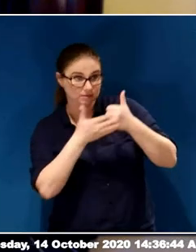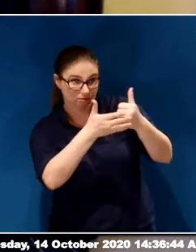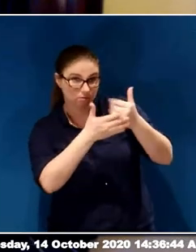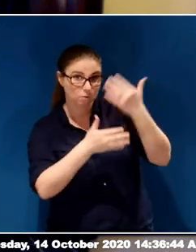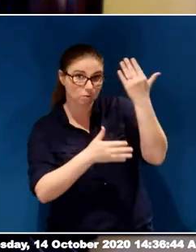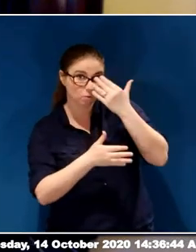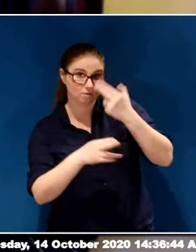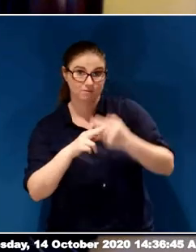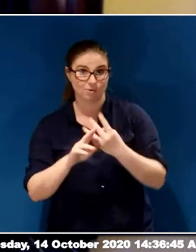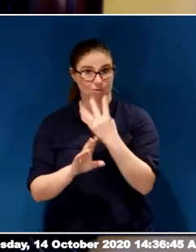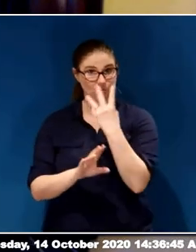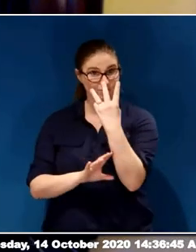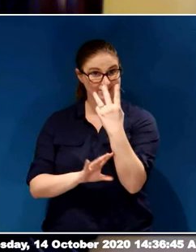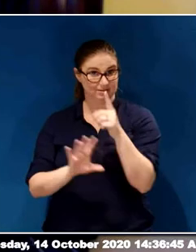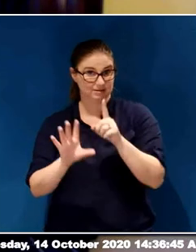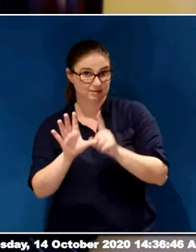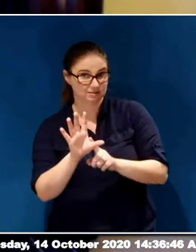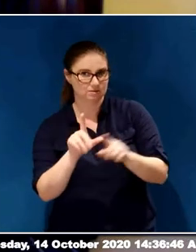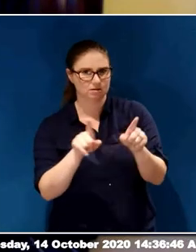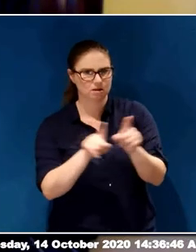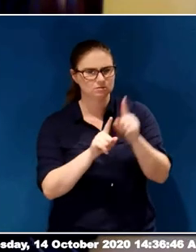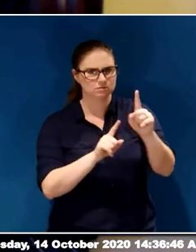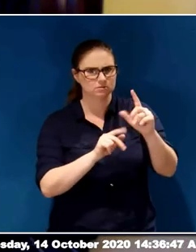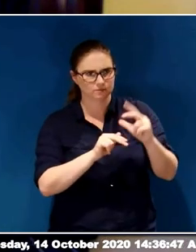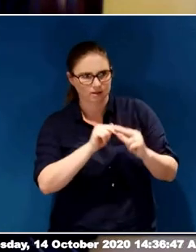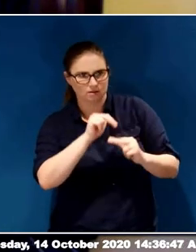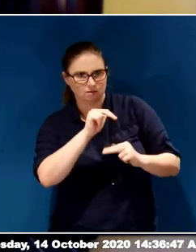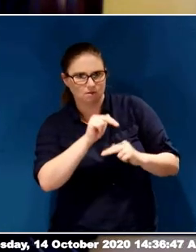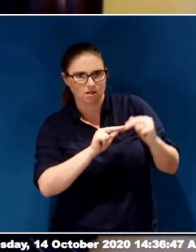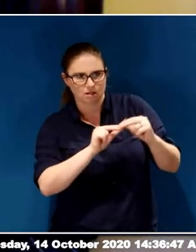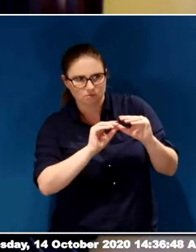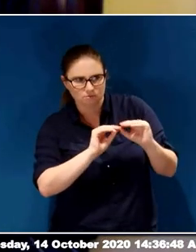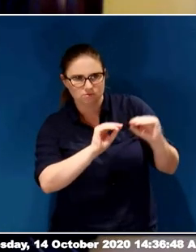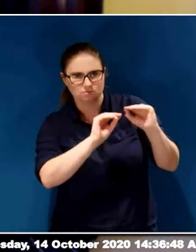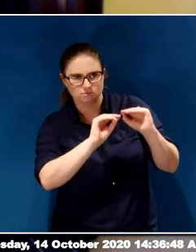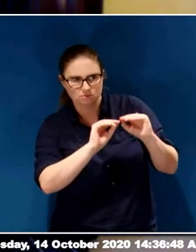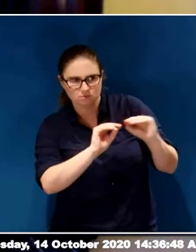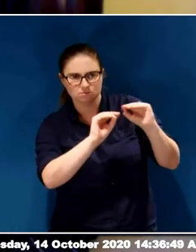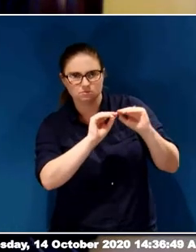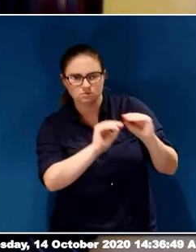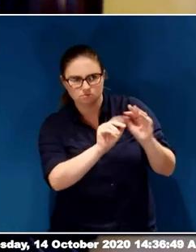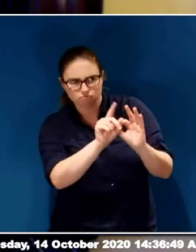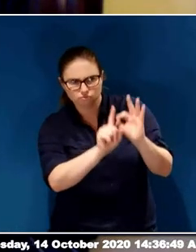upskill them, to look at their own data, understand how to read it, understand